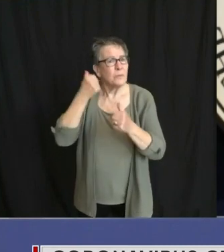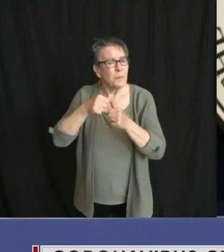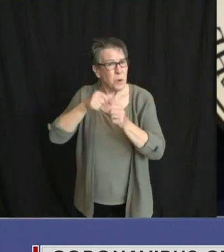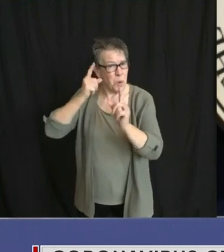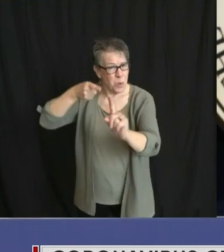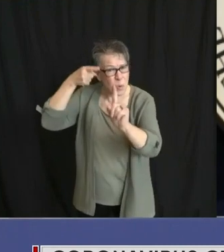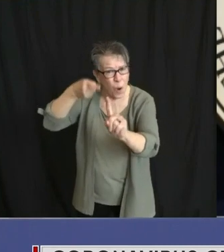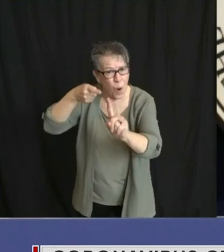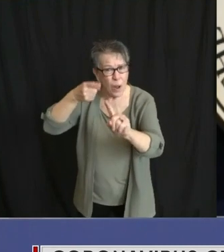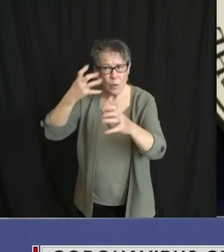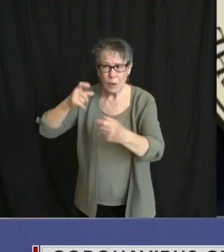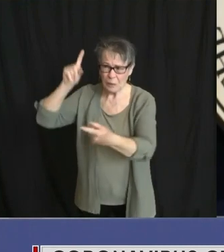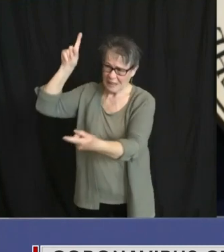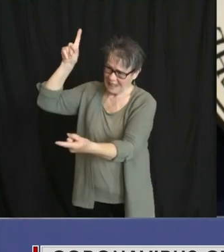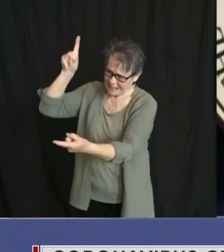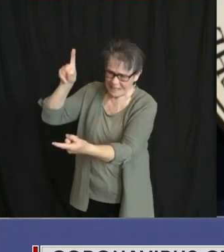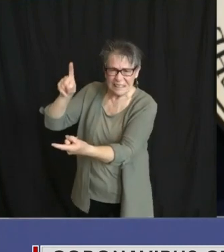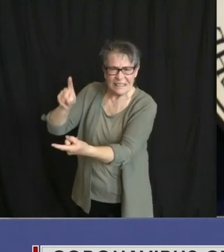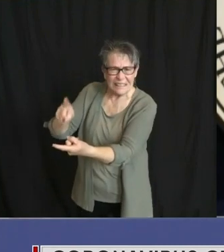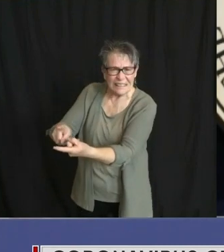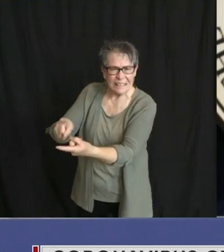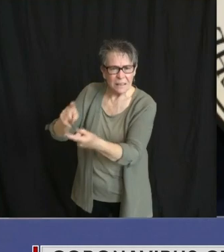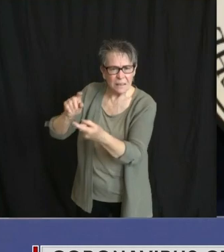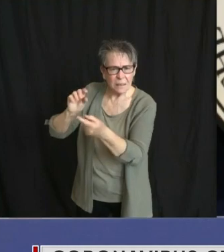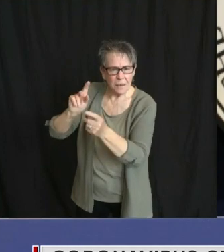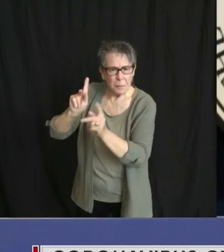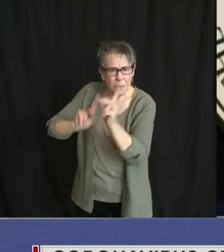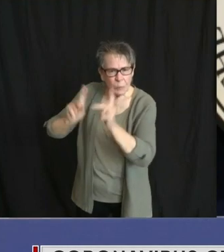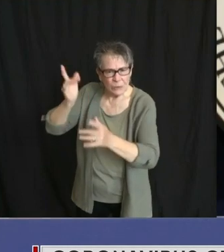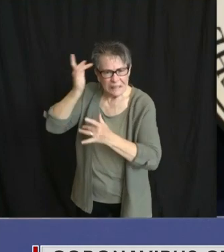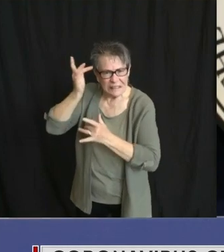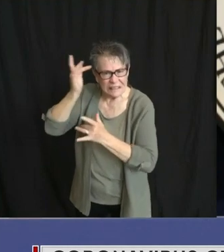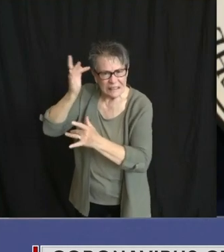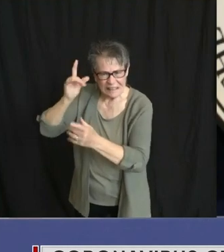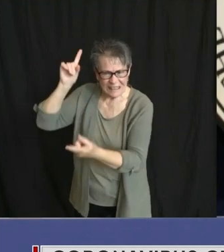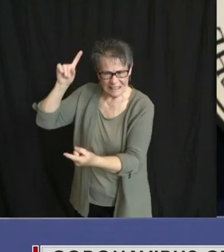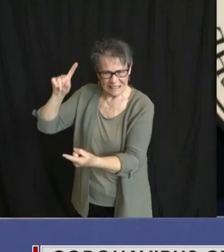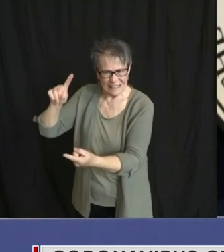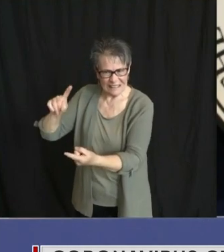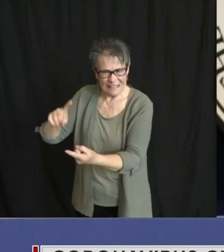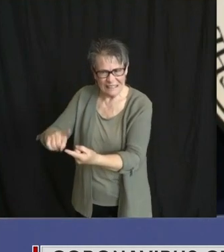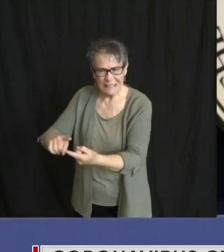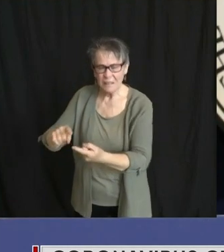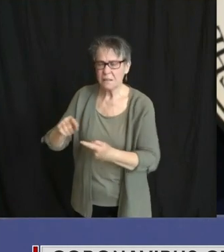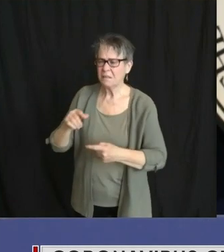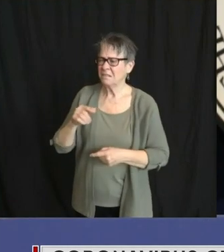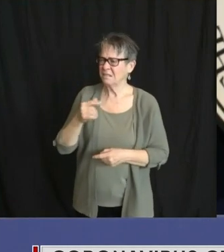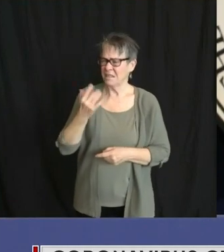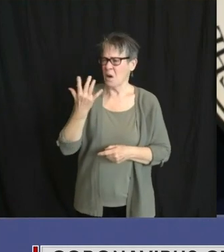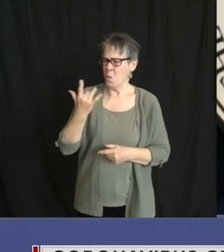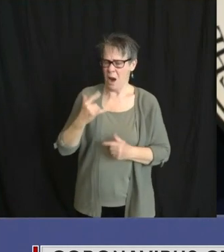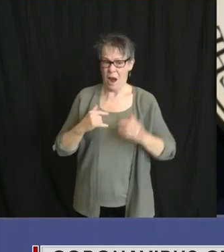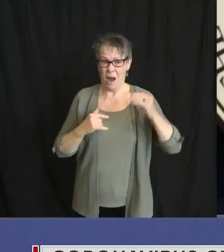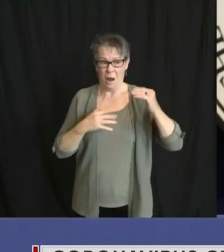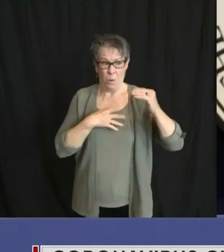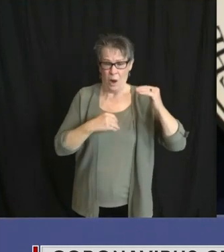PART OF IT IS TO SEE THAT